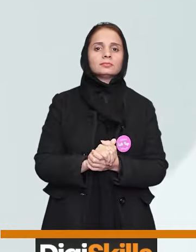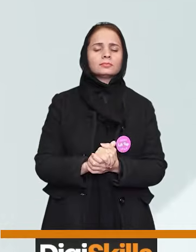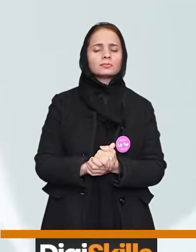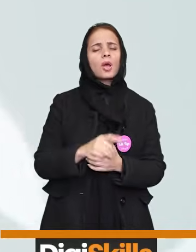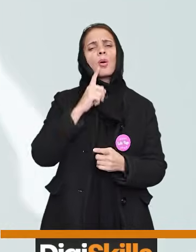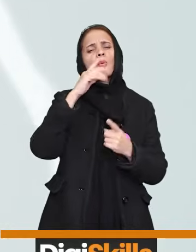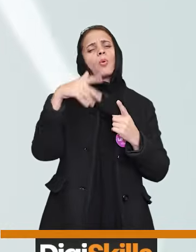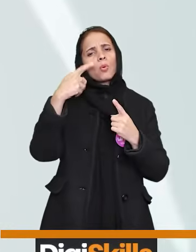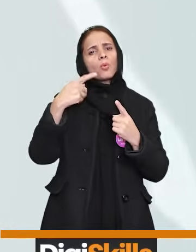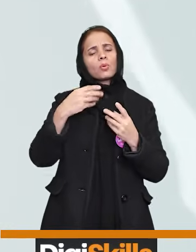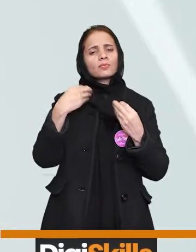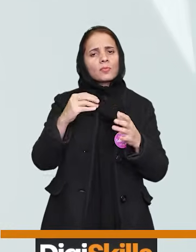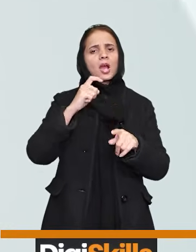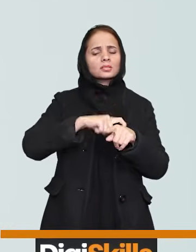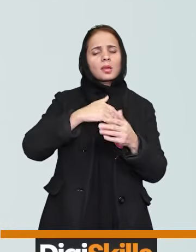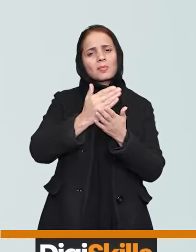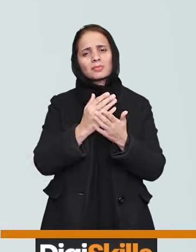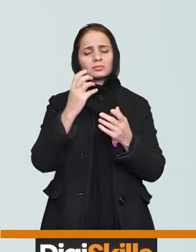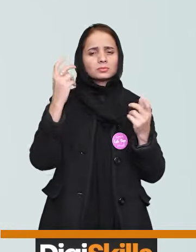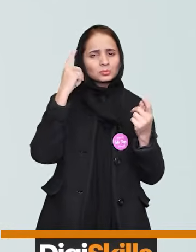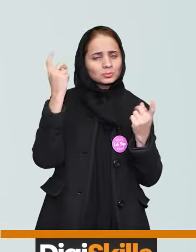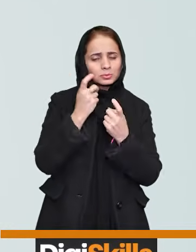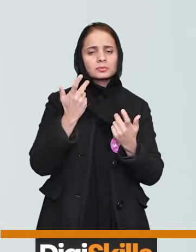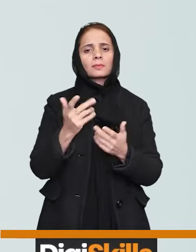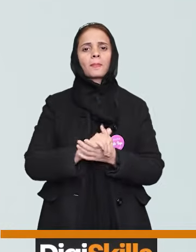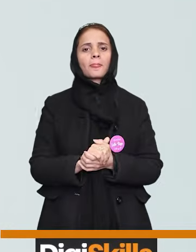There are so many ways to avoid time distraction.